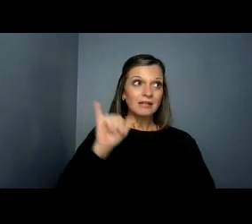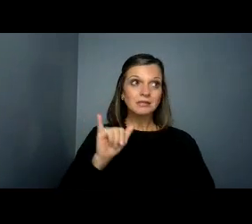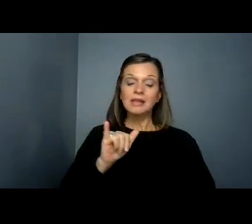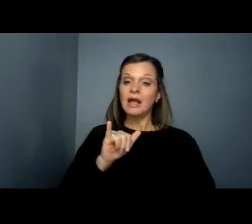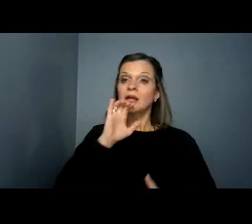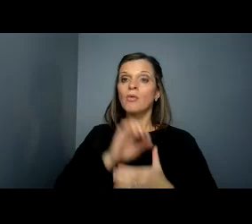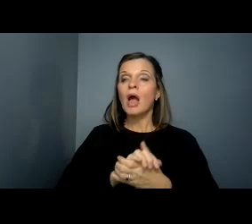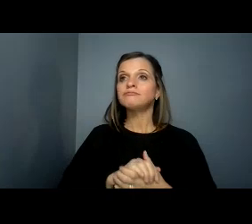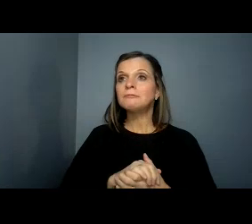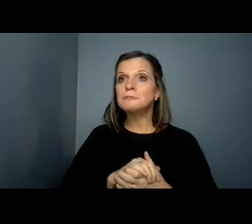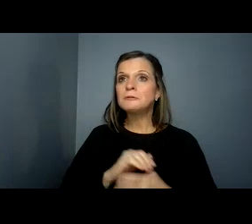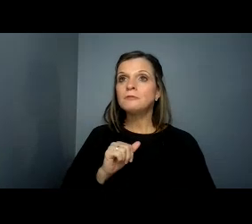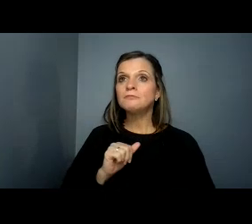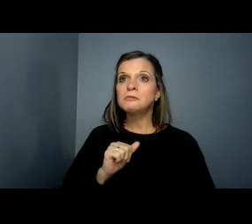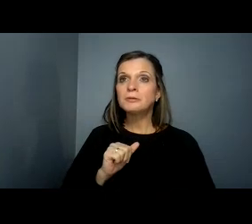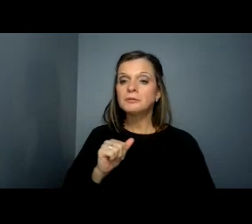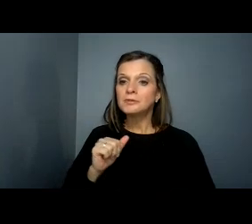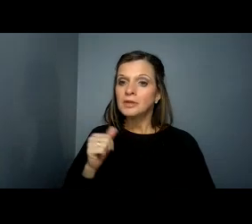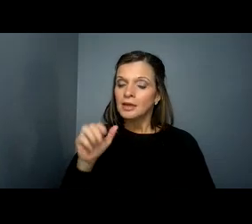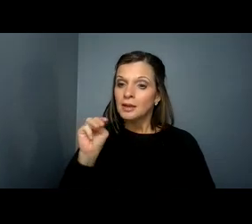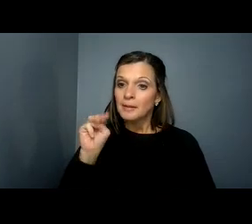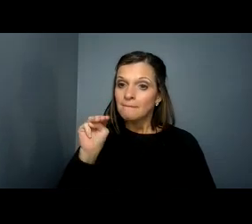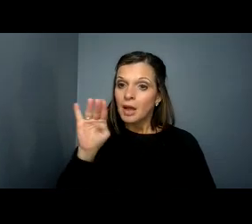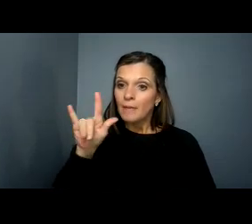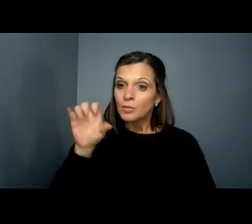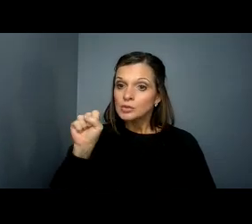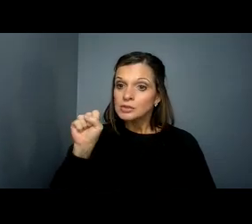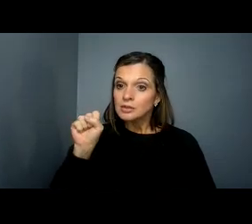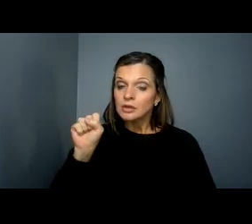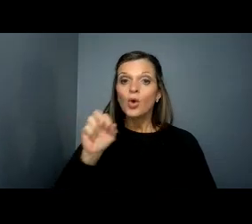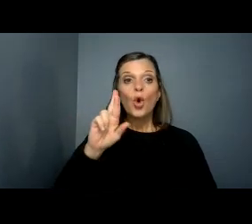mumble because they're hearing the vows. Remember that was on the left side of that